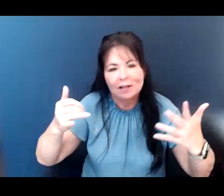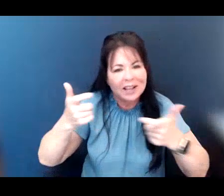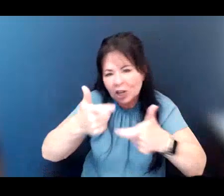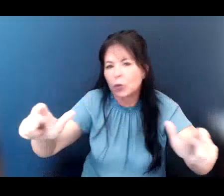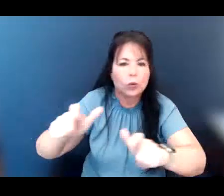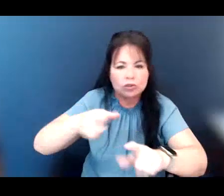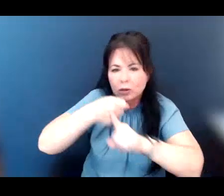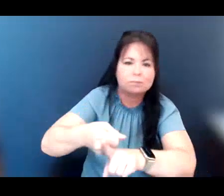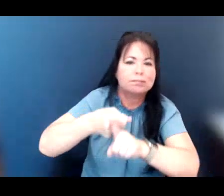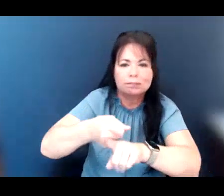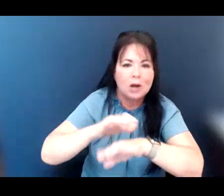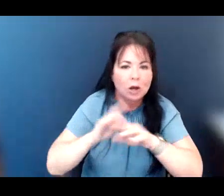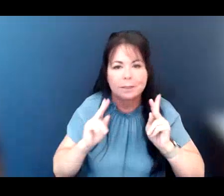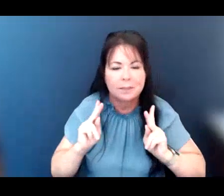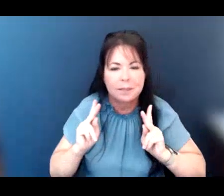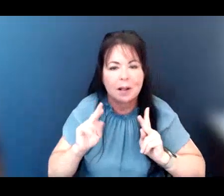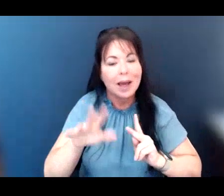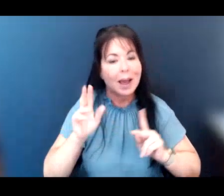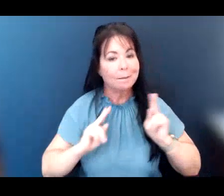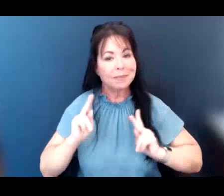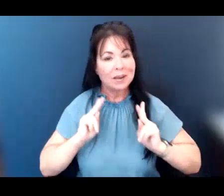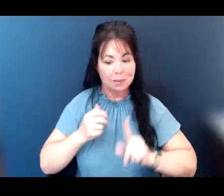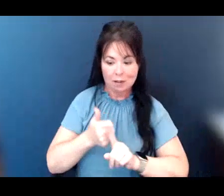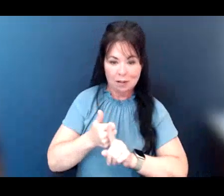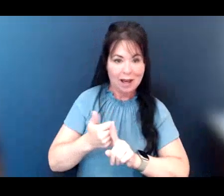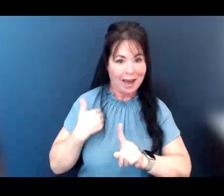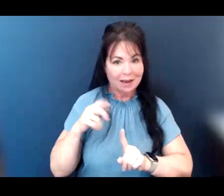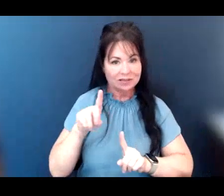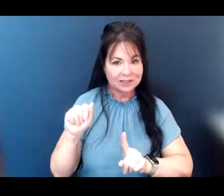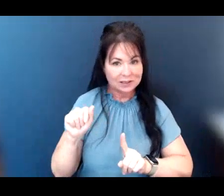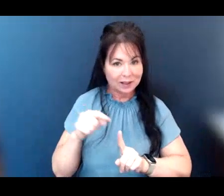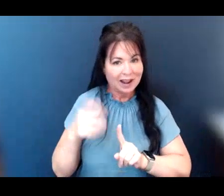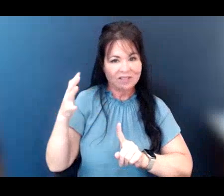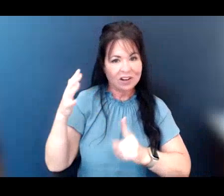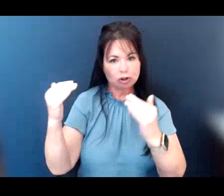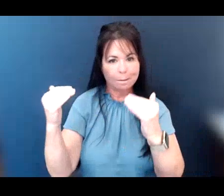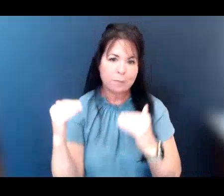people with disabilities are marginalized people. And if we're not focusing on how to help their experience